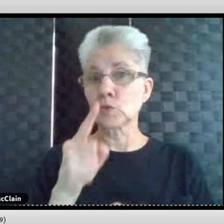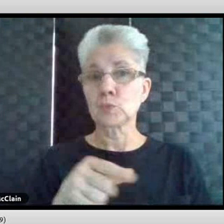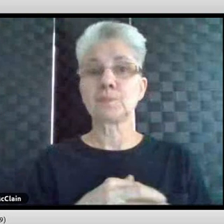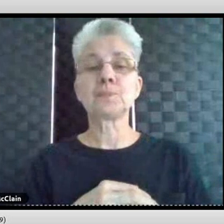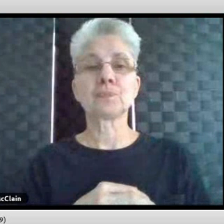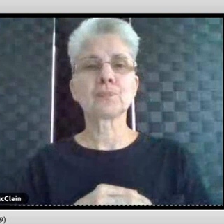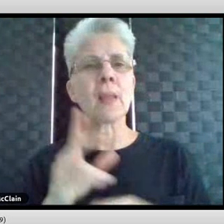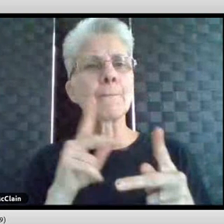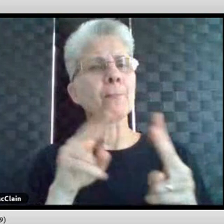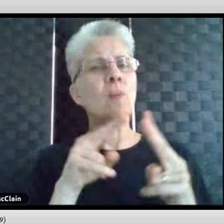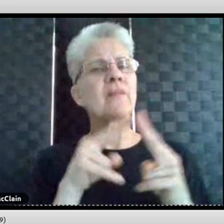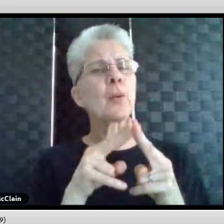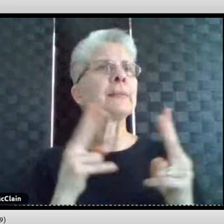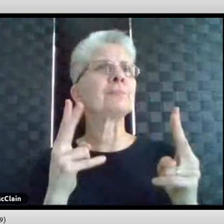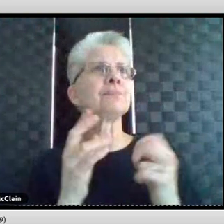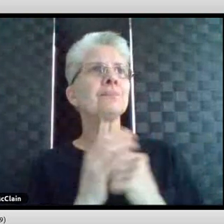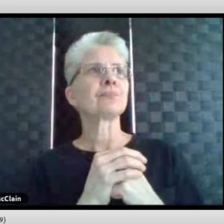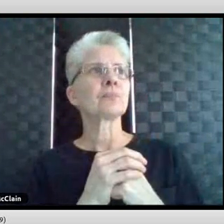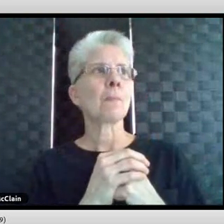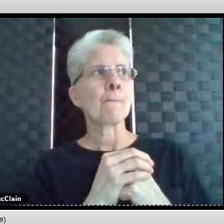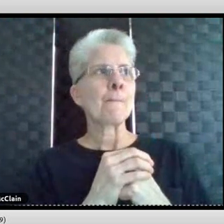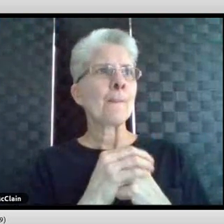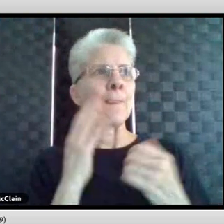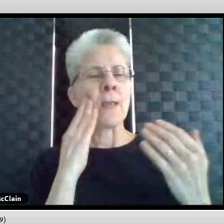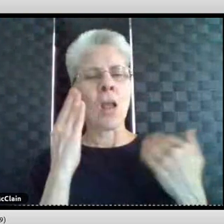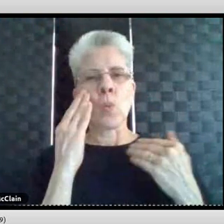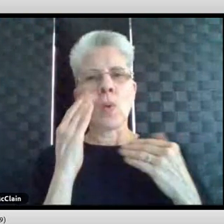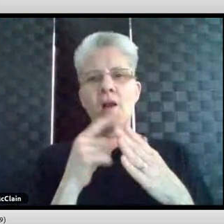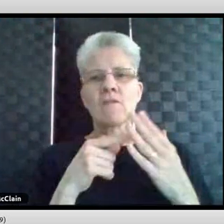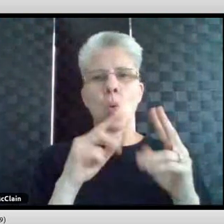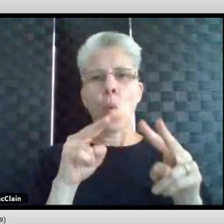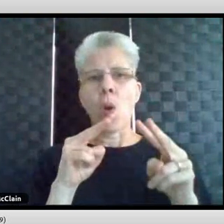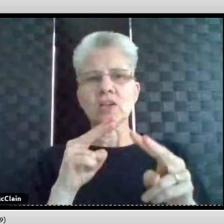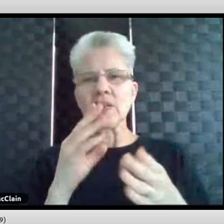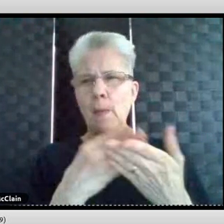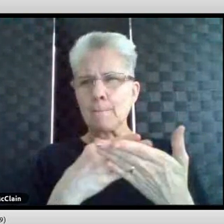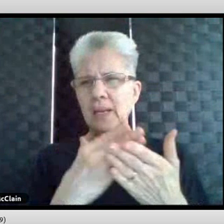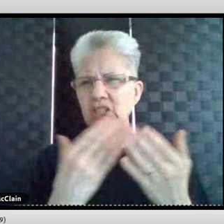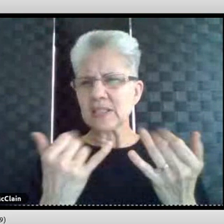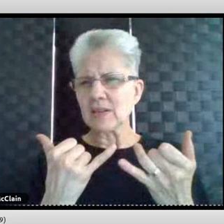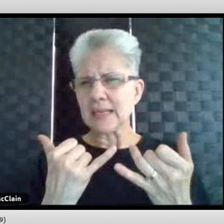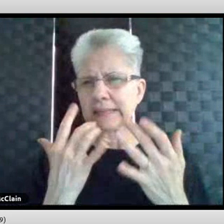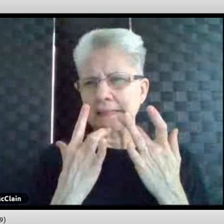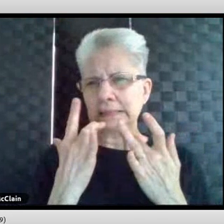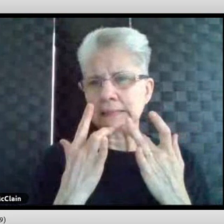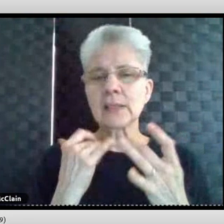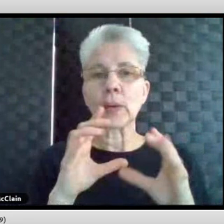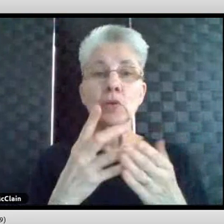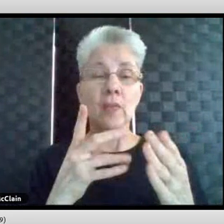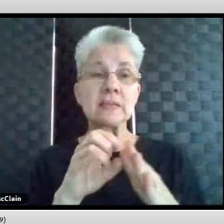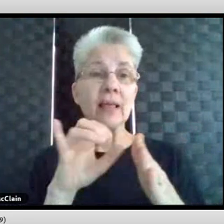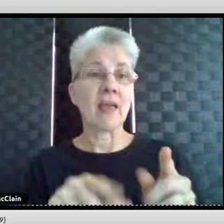People are very aware of watching their budgets nowadays, and we can do things like that for people